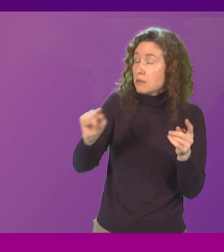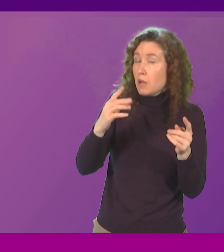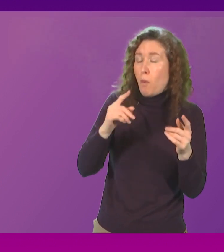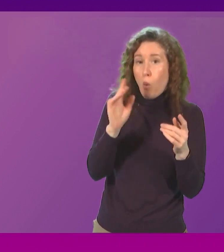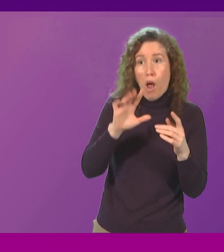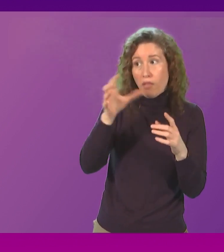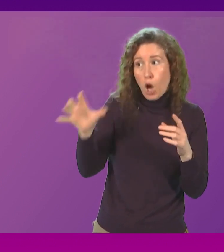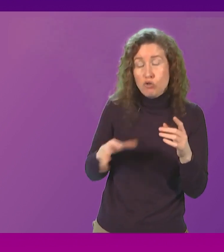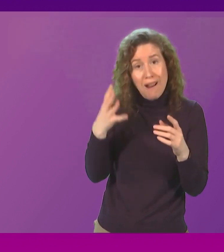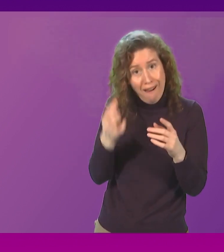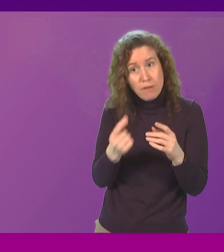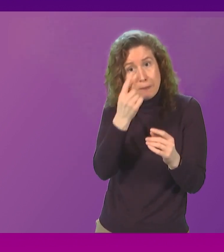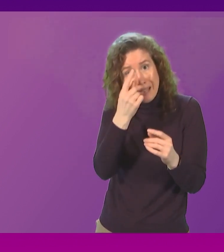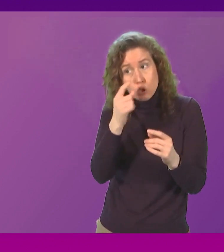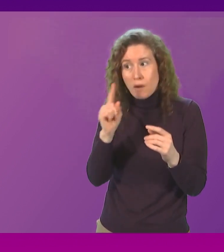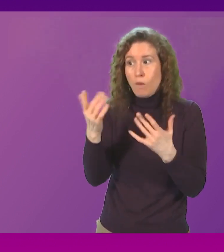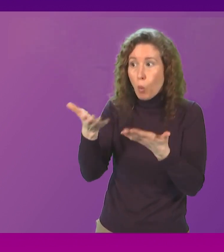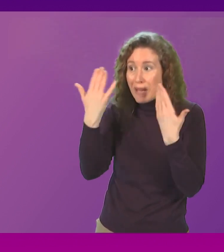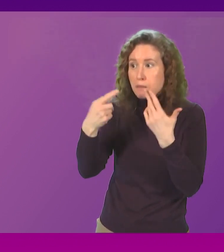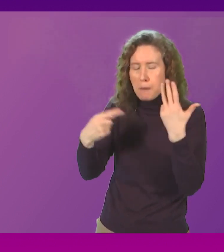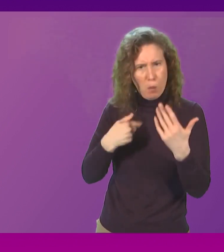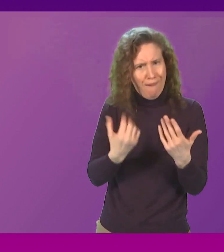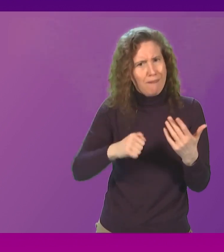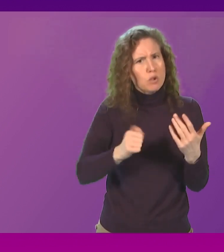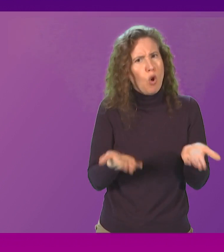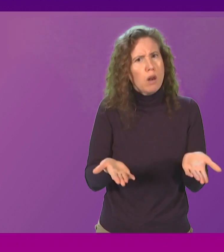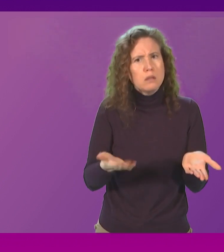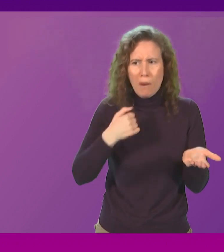green hydrogen and other renewable sources of energy.